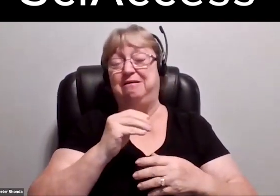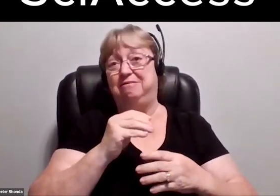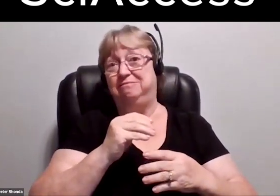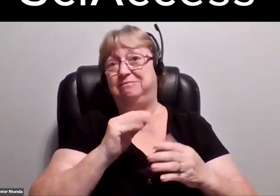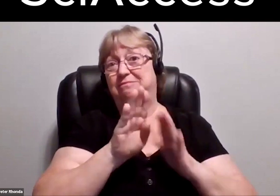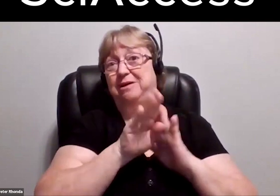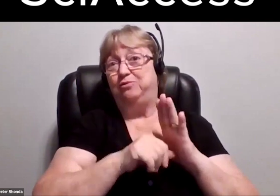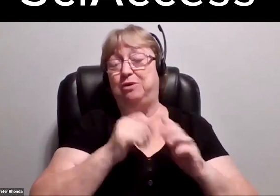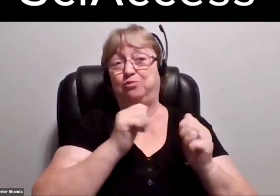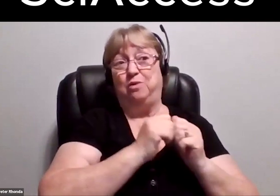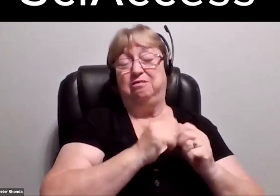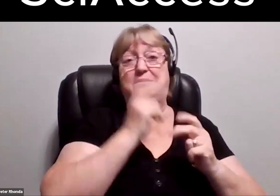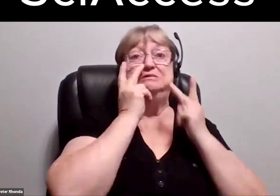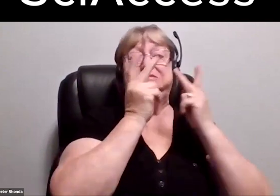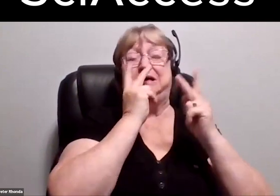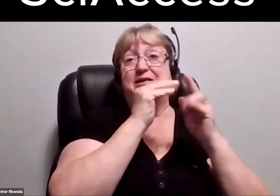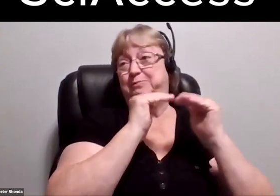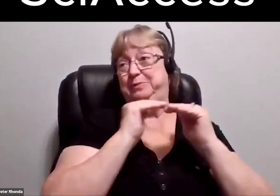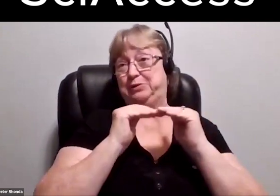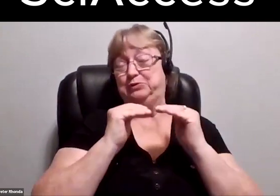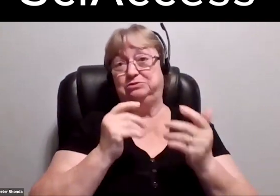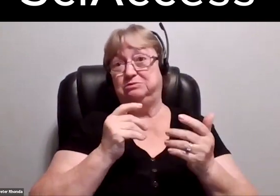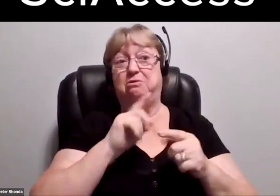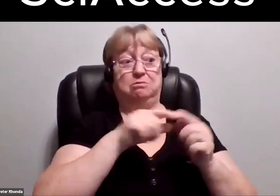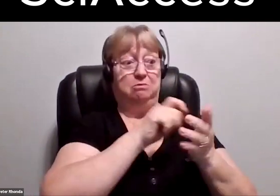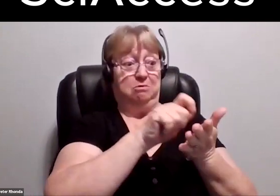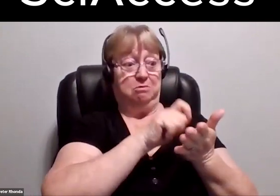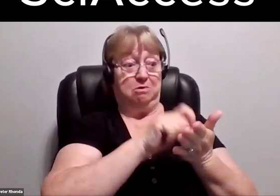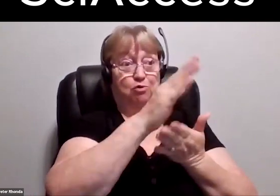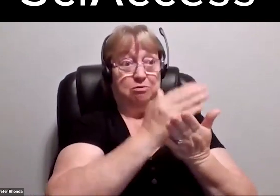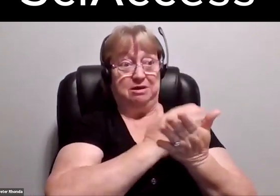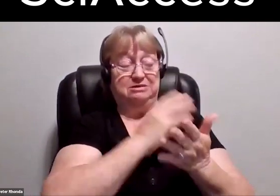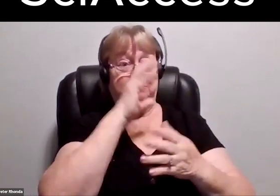when writing lesson plans about the assumptions that you make about what students